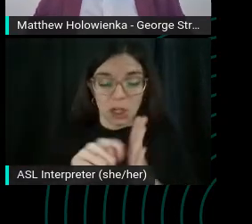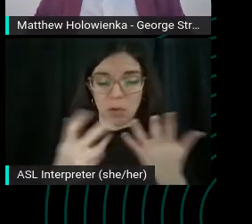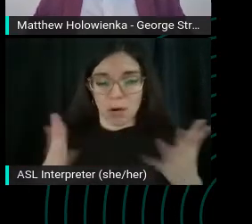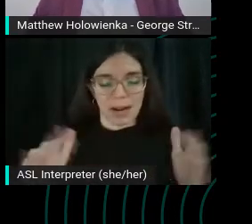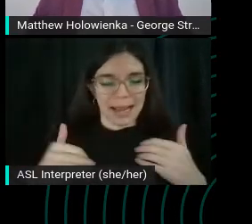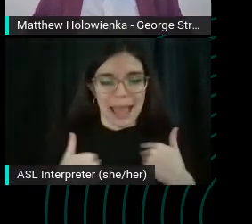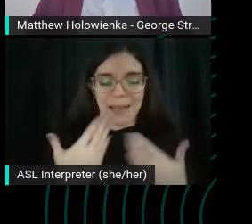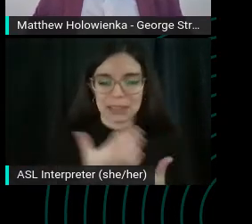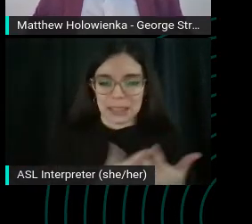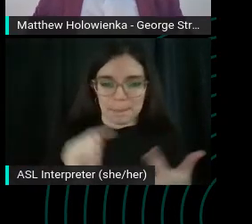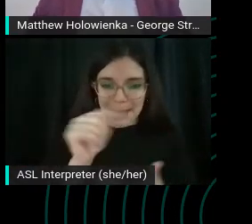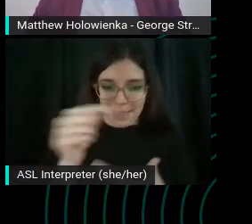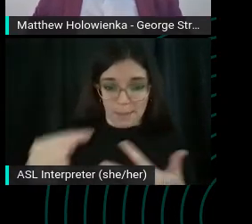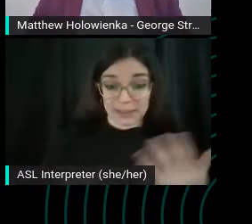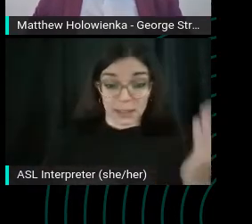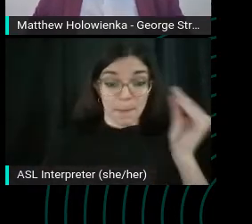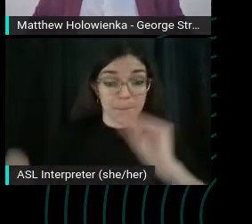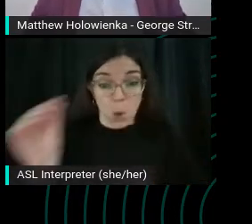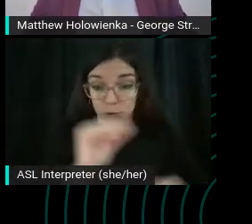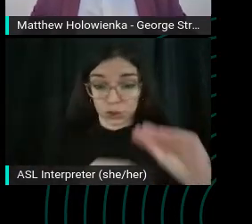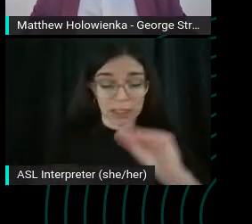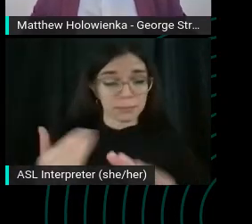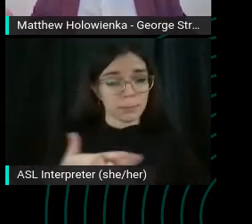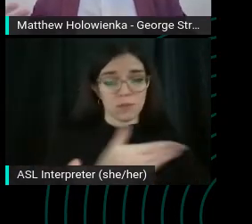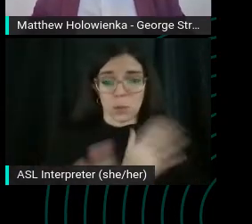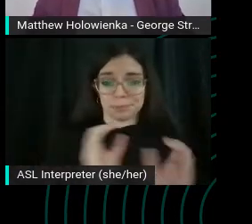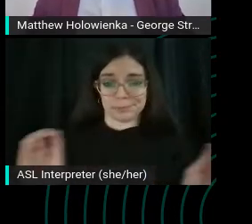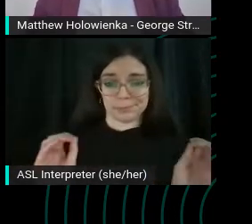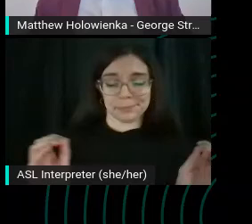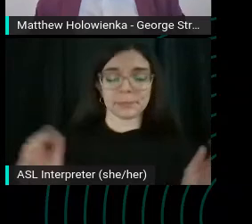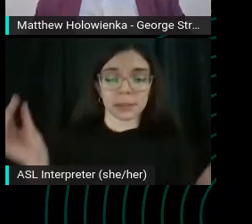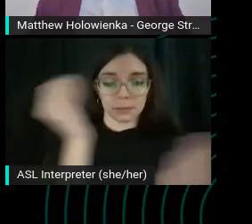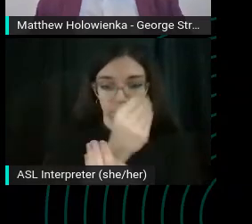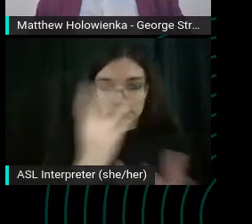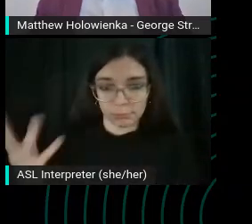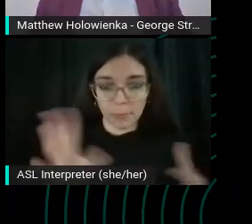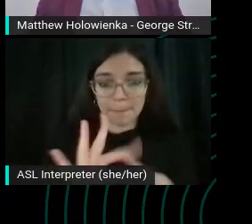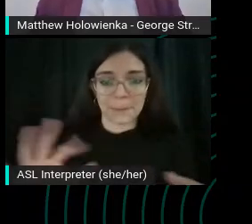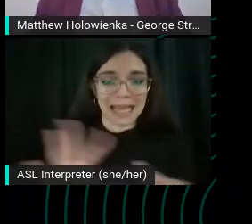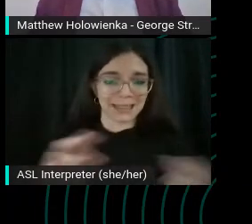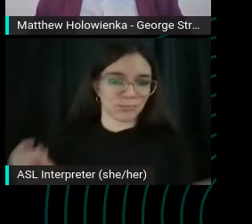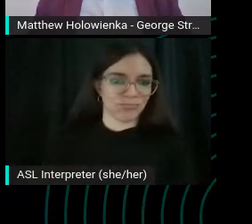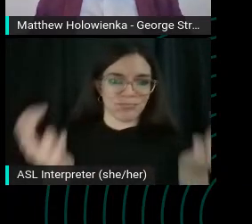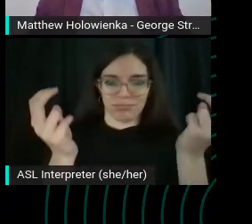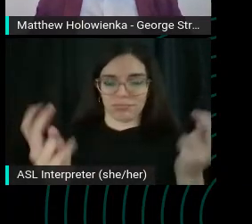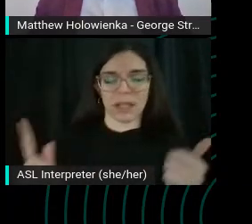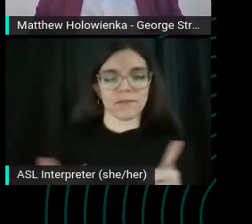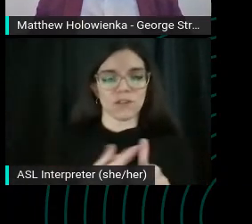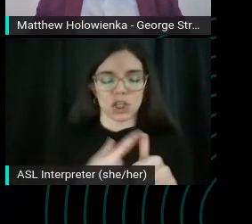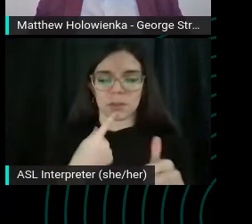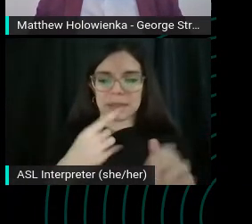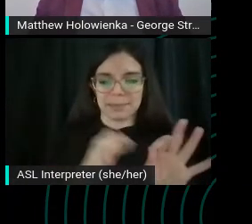It has motion where there formally wasn't any. It gets the message across quickly. The first few seconds of the video, you saw it said "stream it March 23rd"